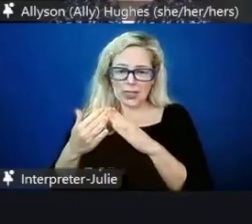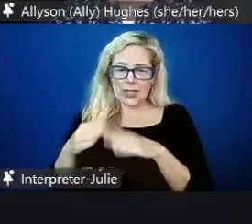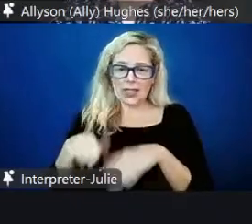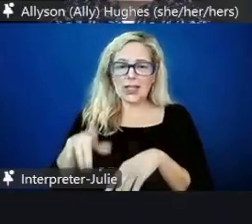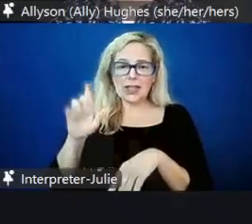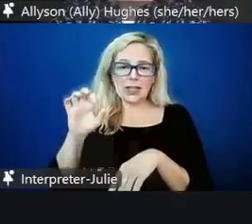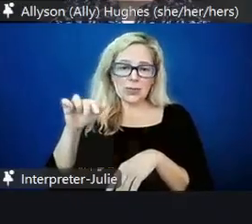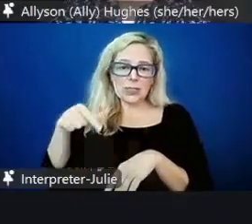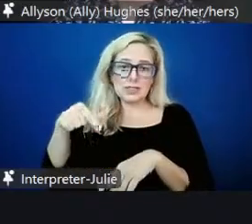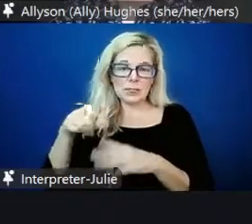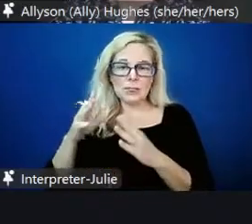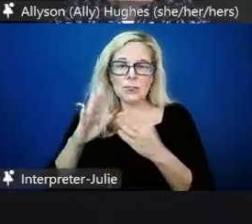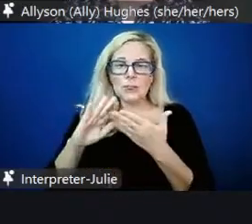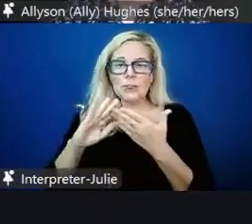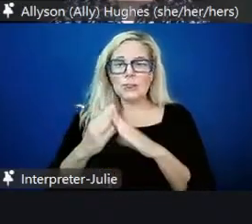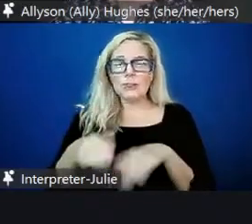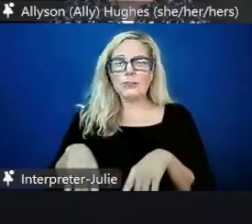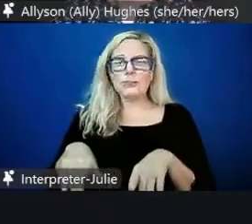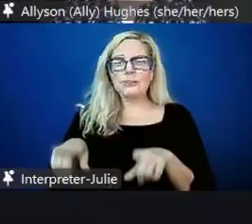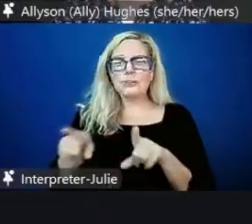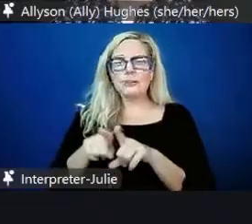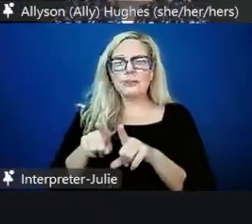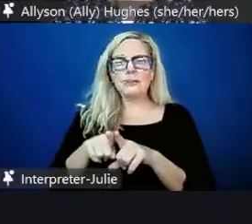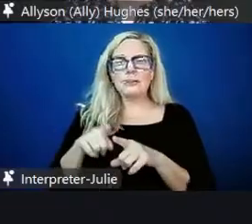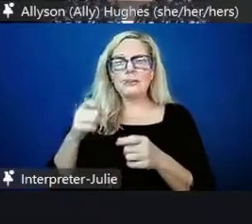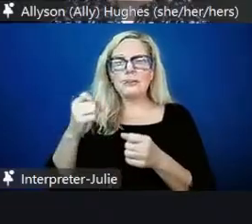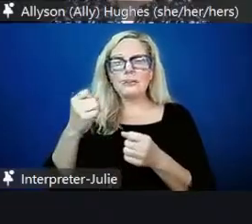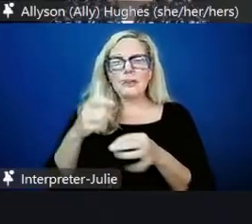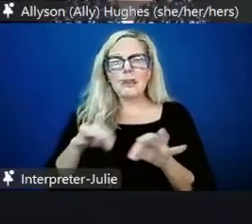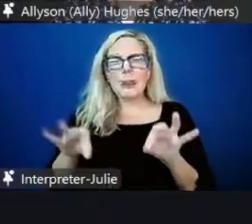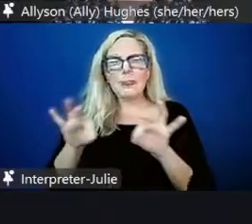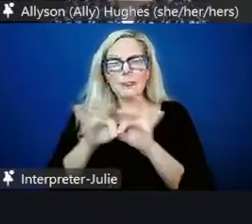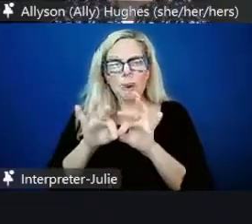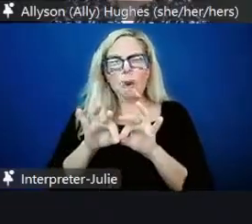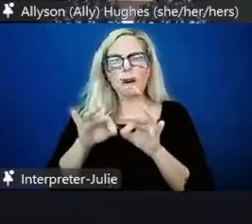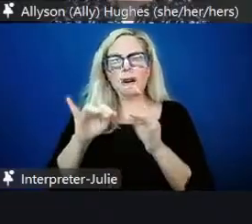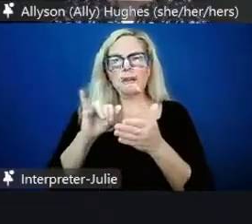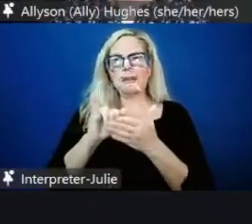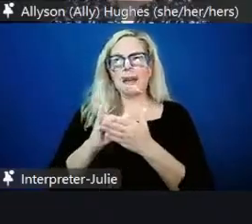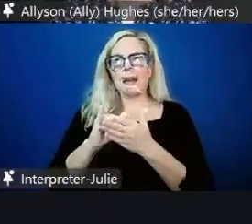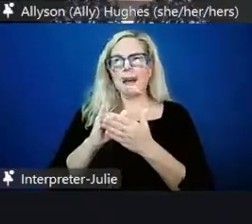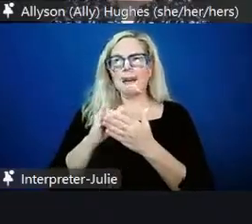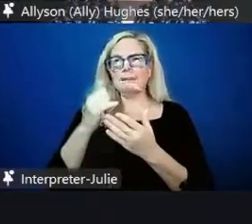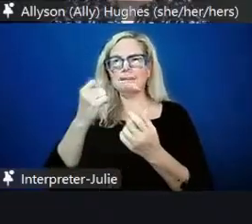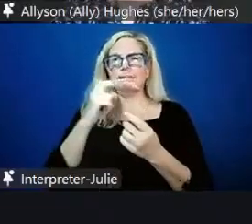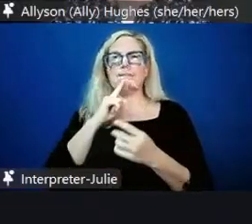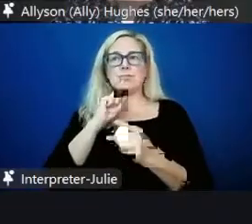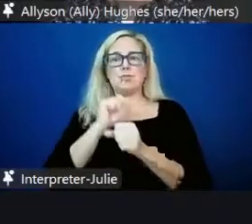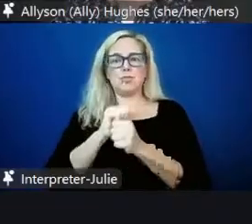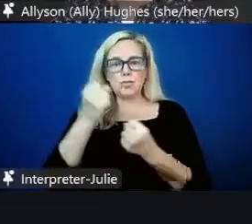competency is an essential component of comprehensive diabetes care, wider scale,